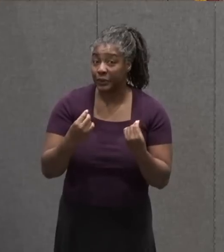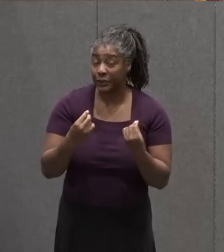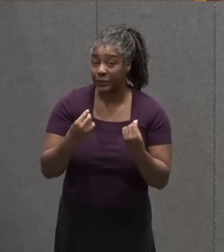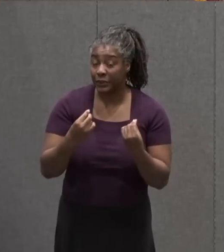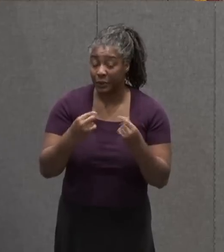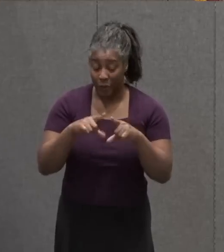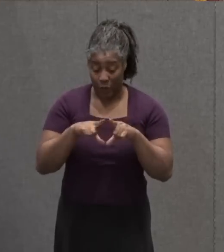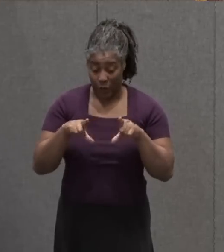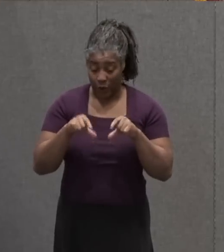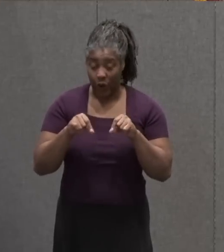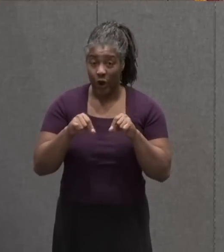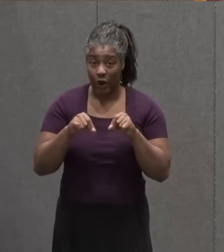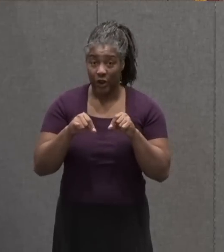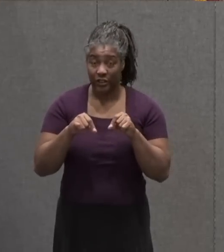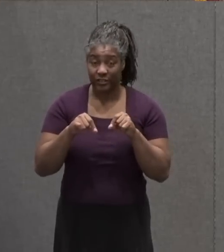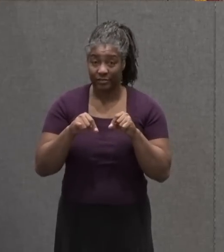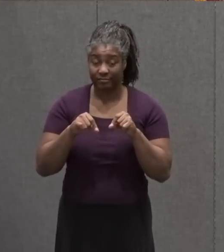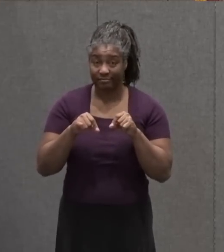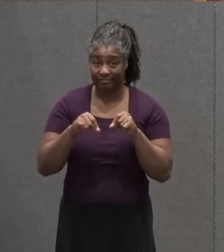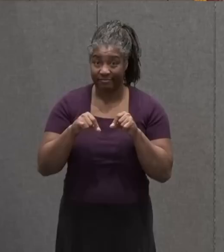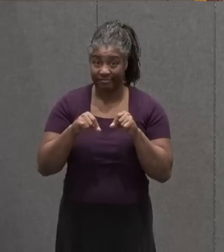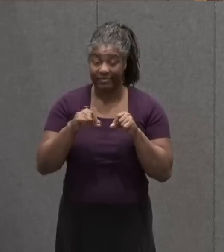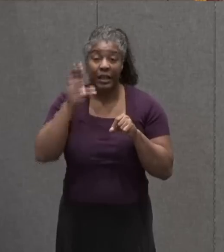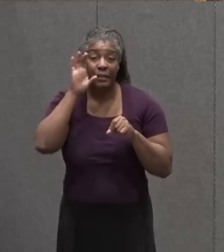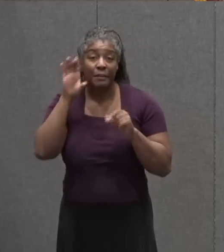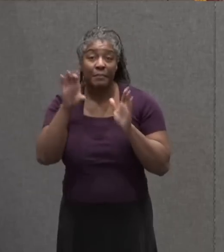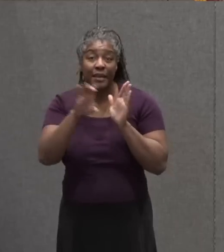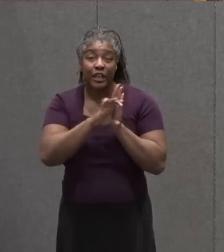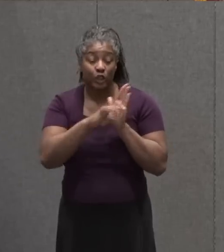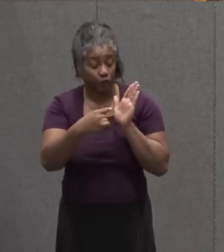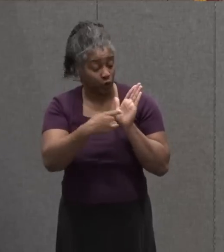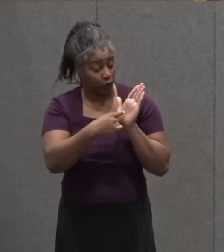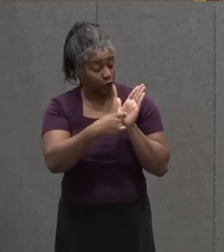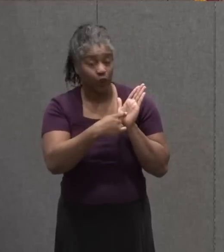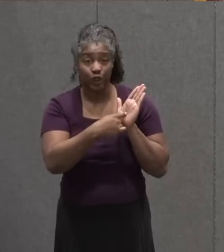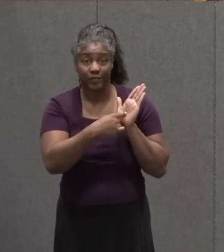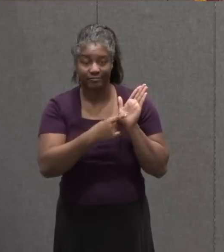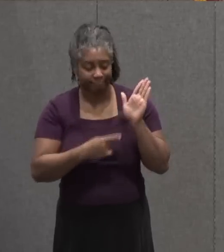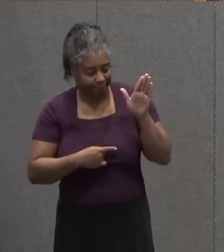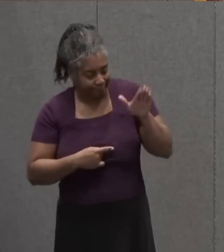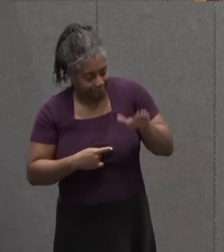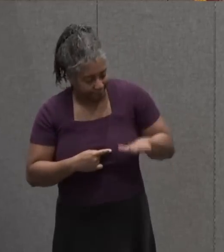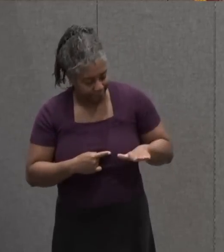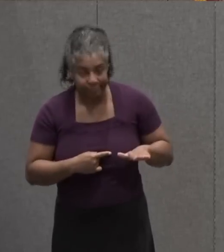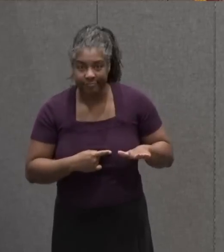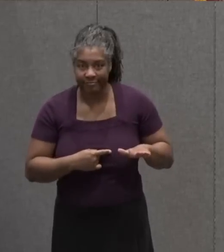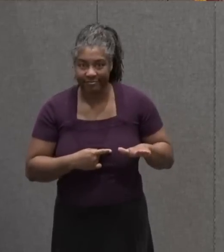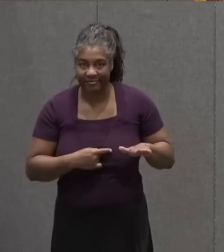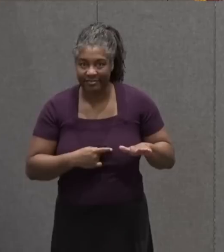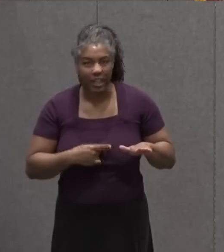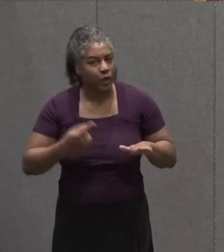and you're going to place them face down, meaning that you won't see the picture at all.